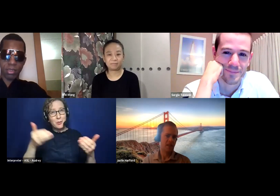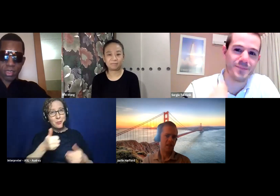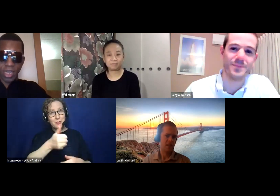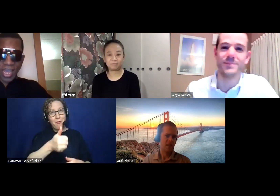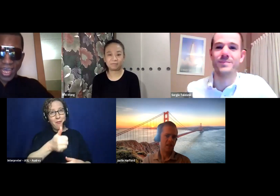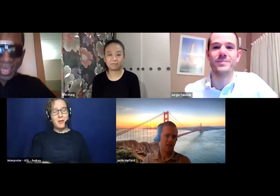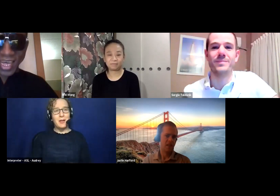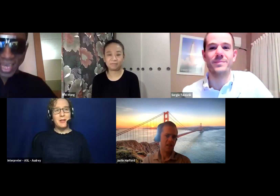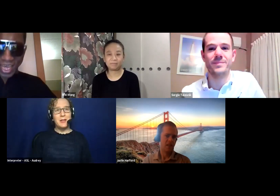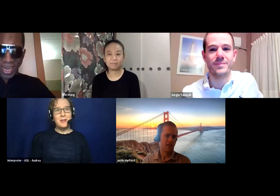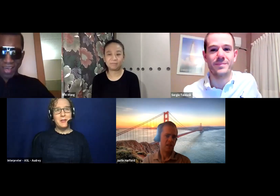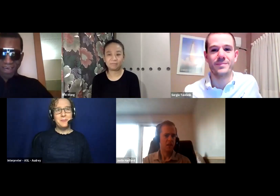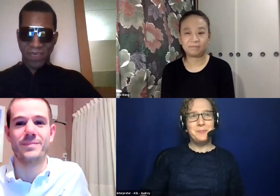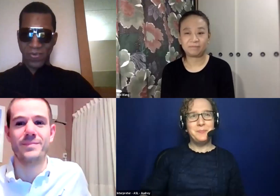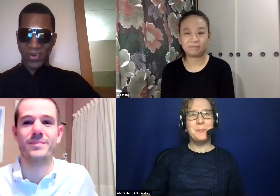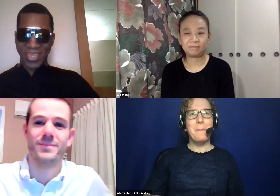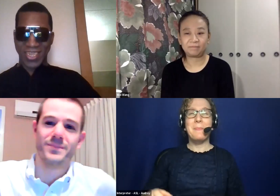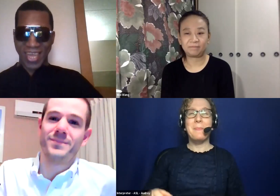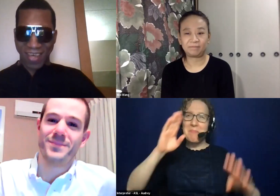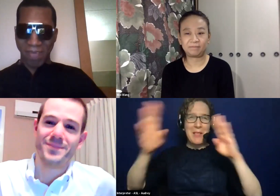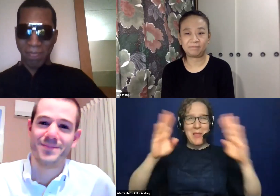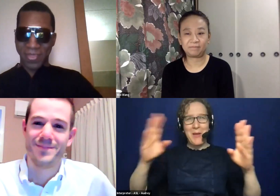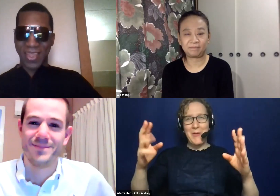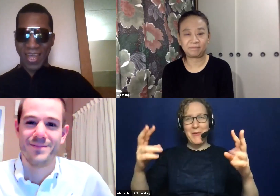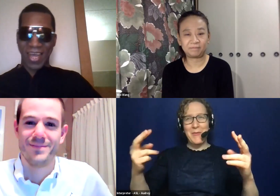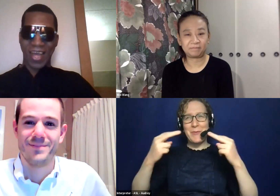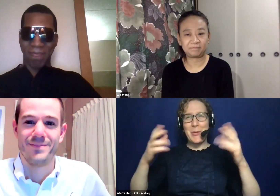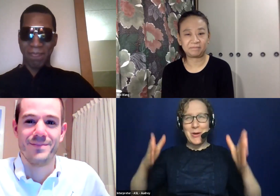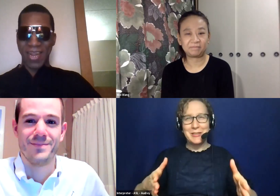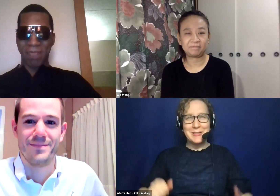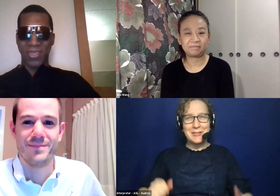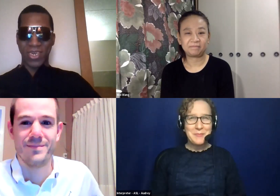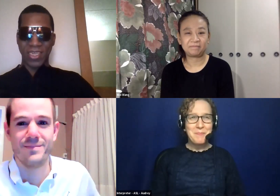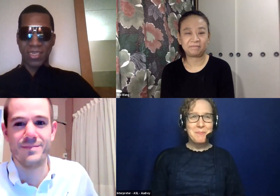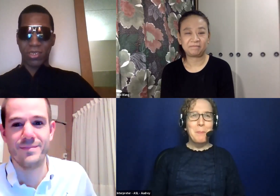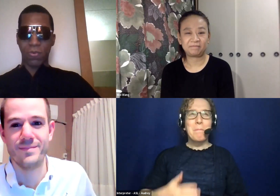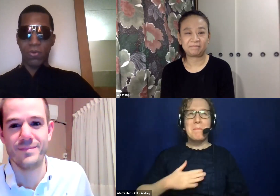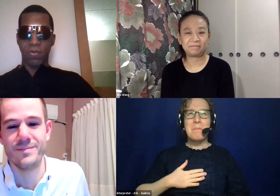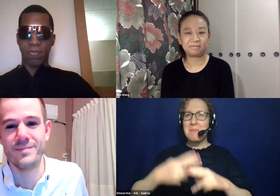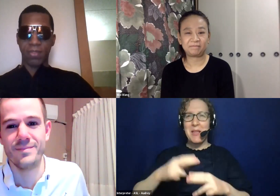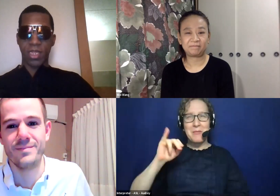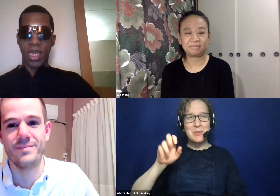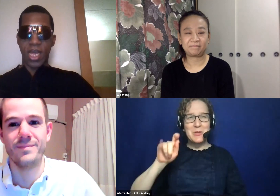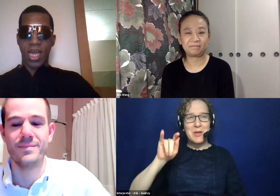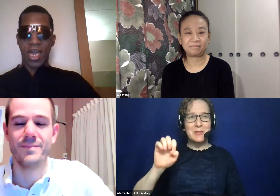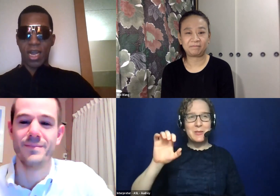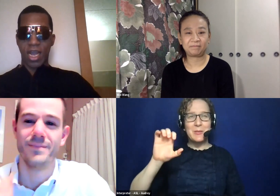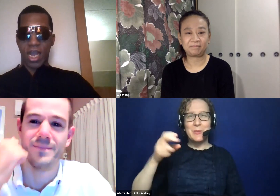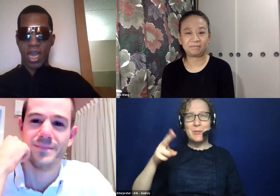Hello, viewers! My name is Justice Chukwu.